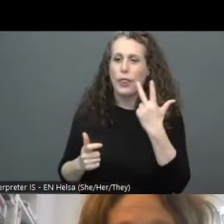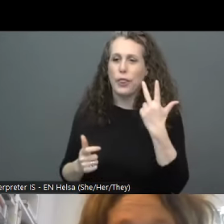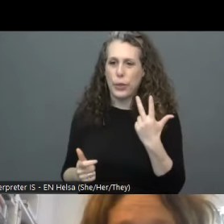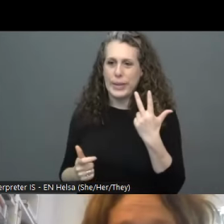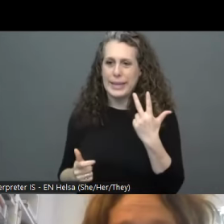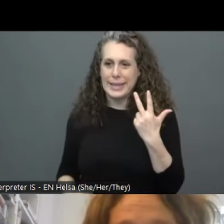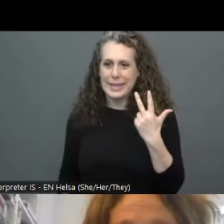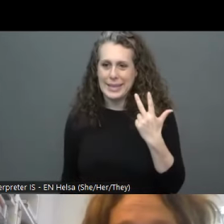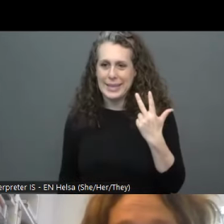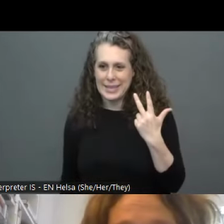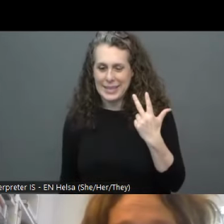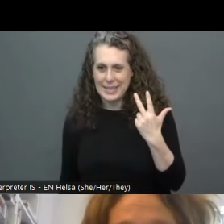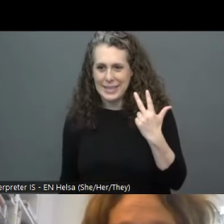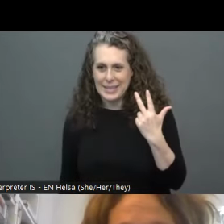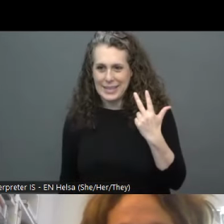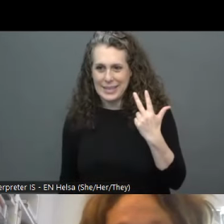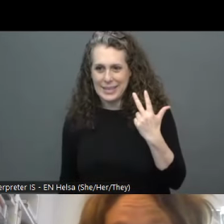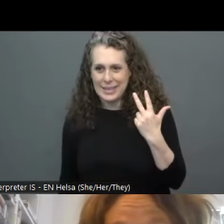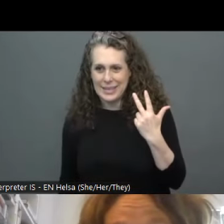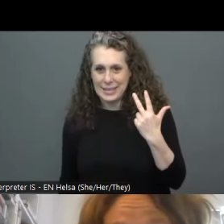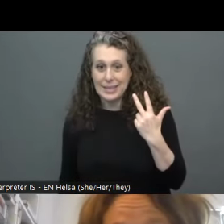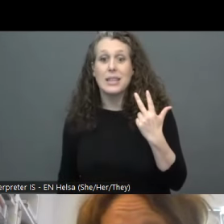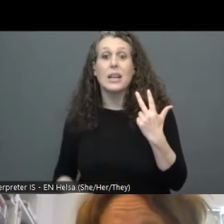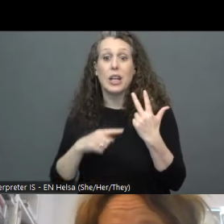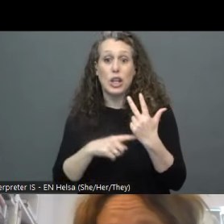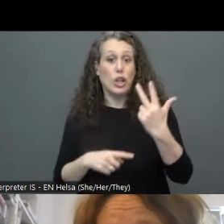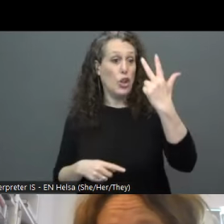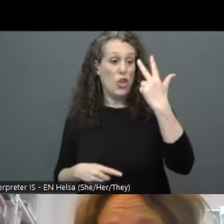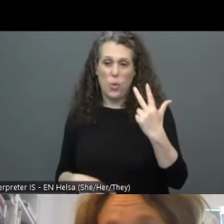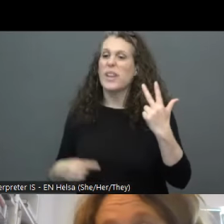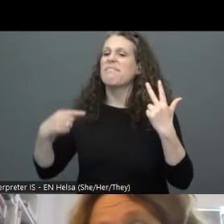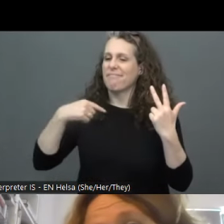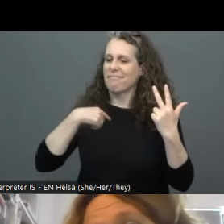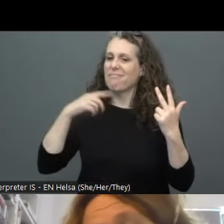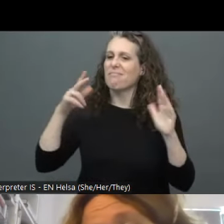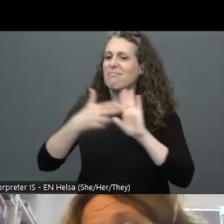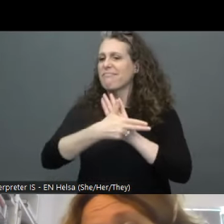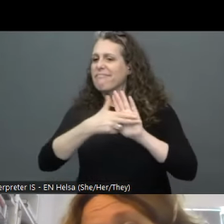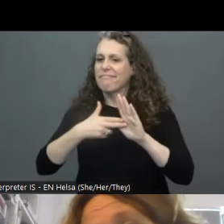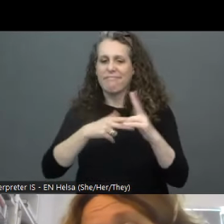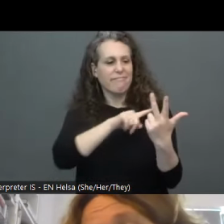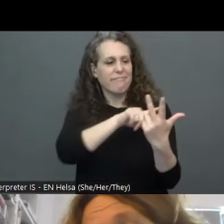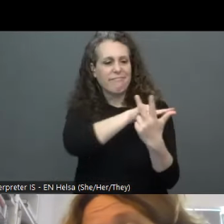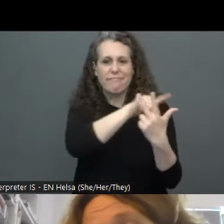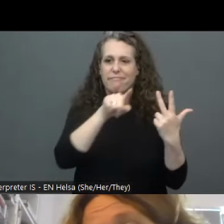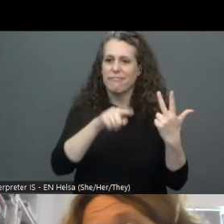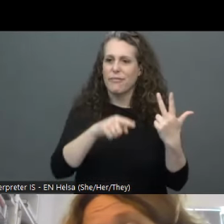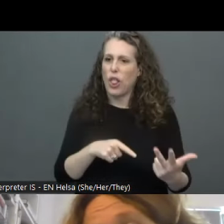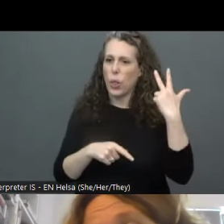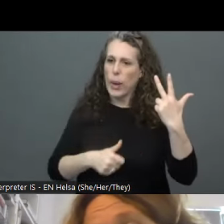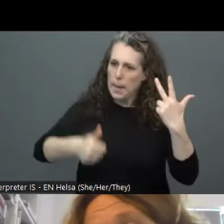And I would call them at that stage then the Best Practices to be documented in depth in the form